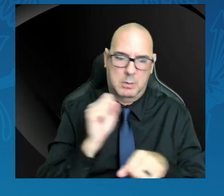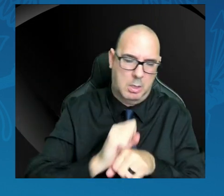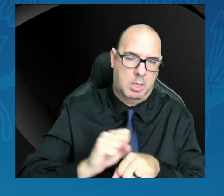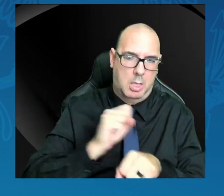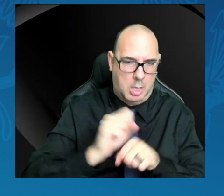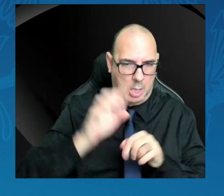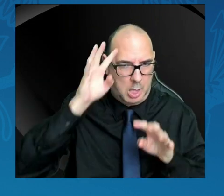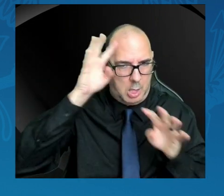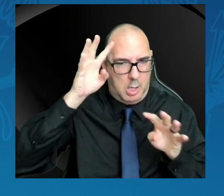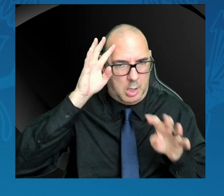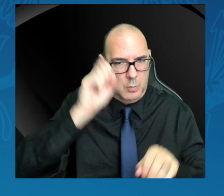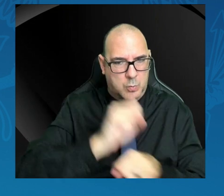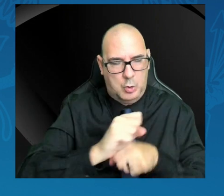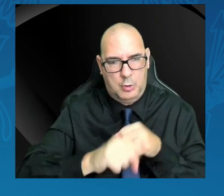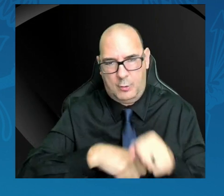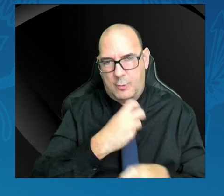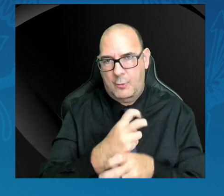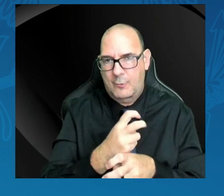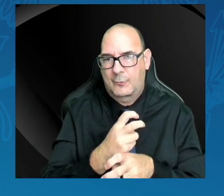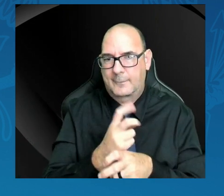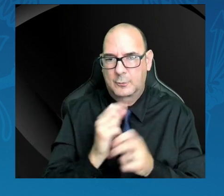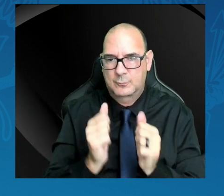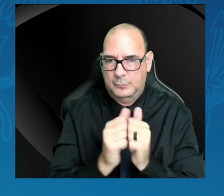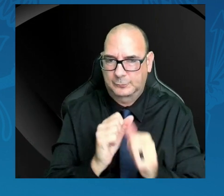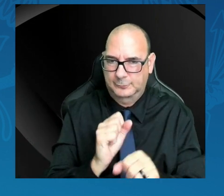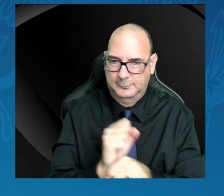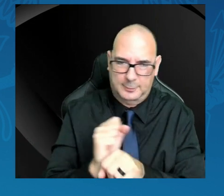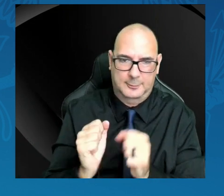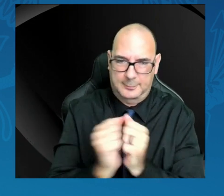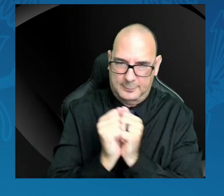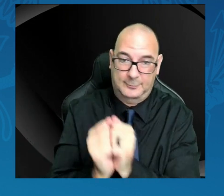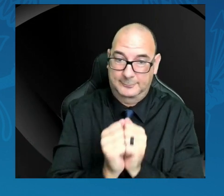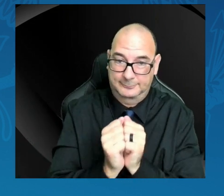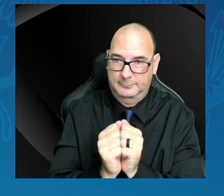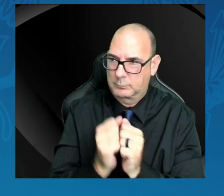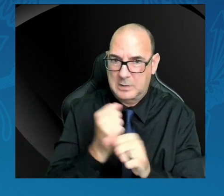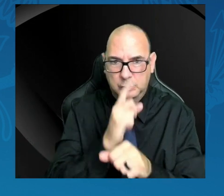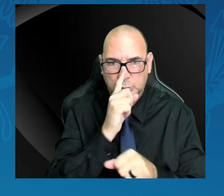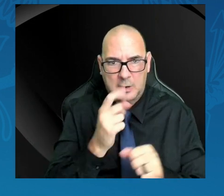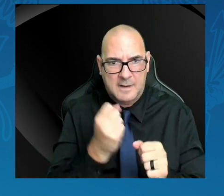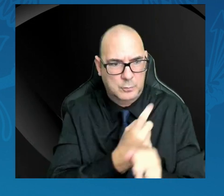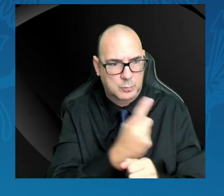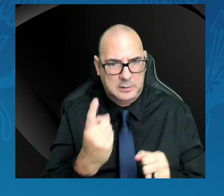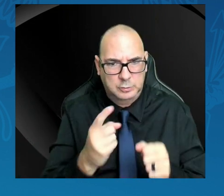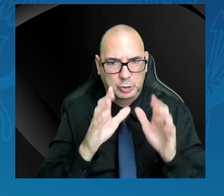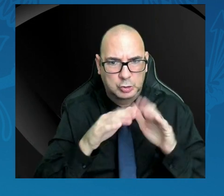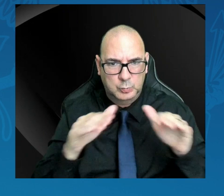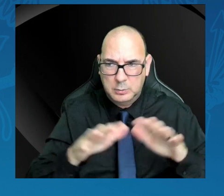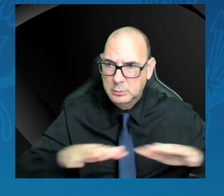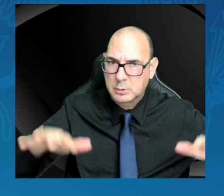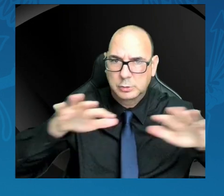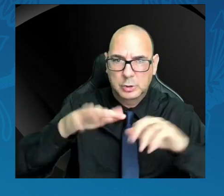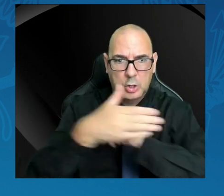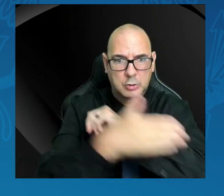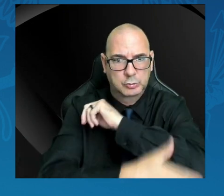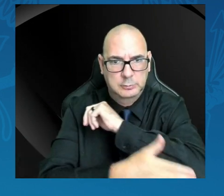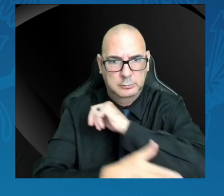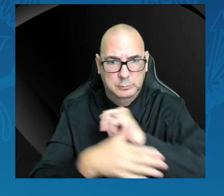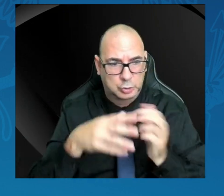to make sure that every one of the children in our nation, all of these students, that they have the opportunity,